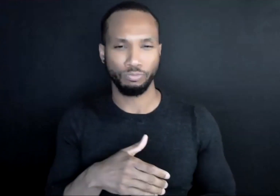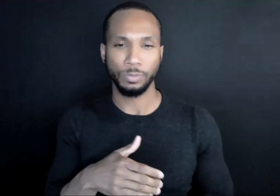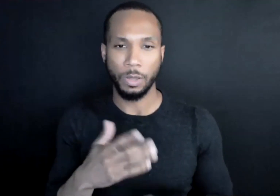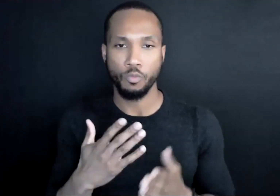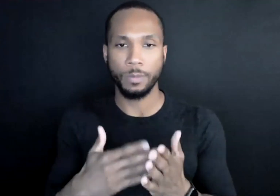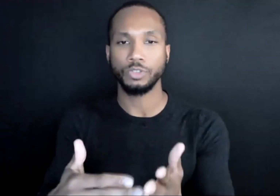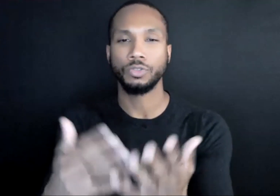Thank you so much.